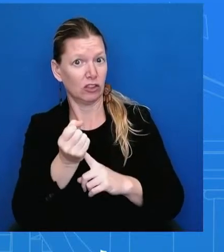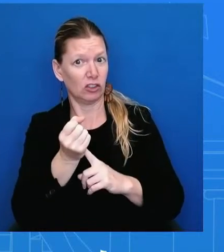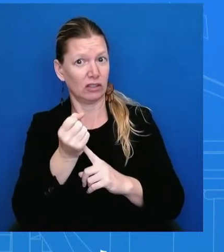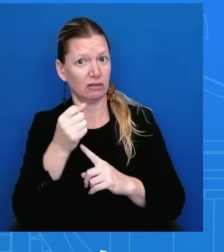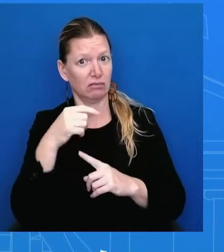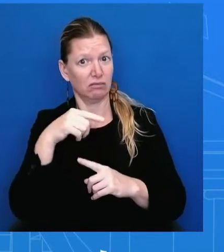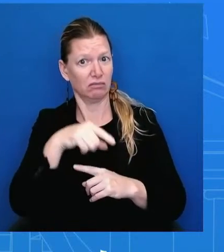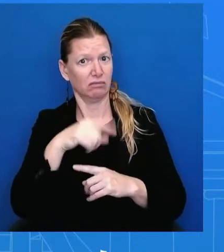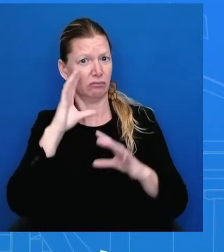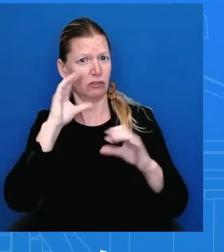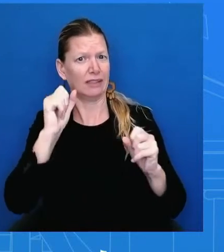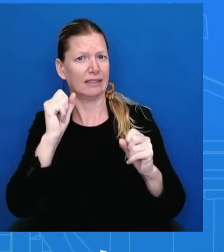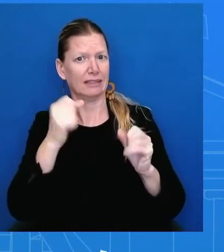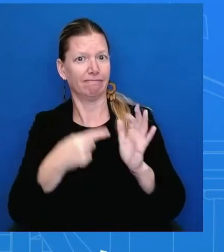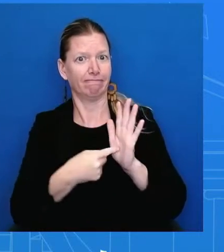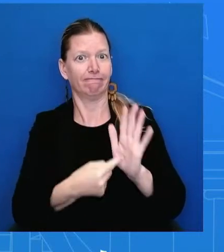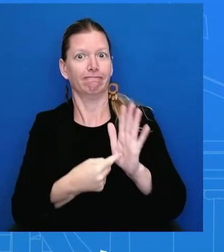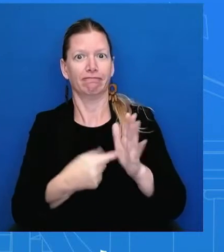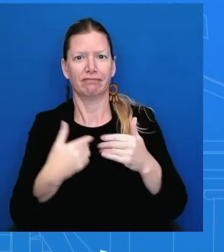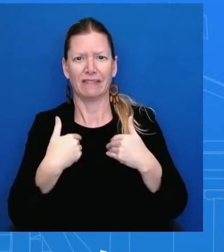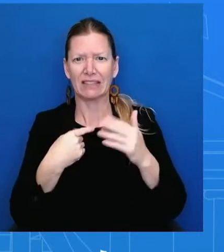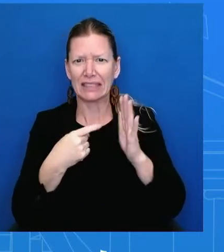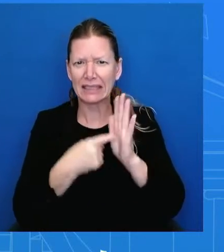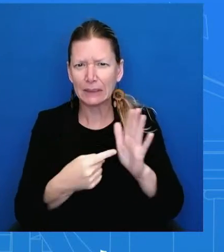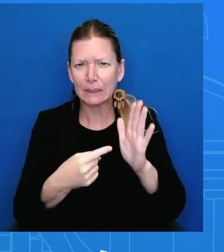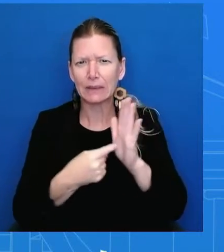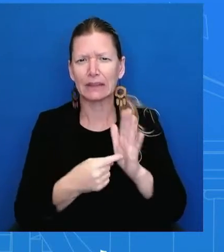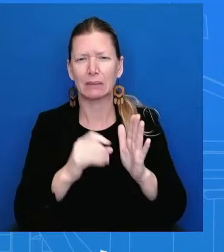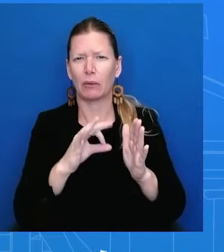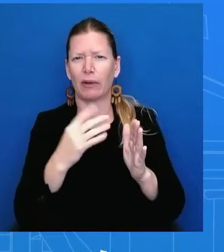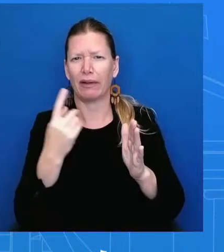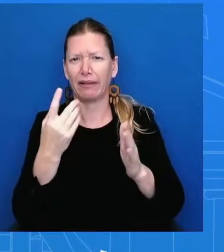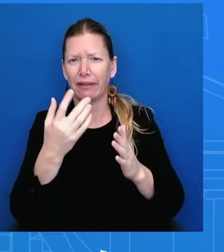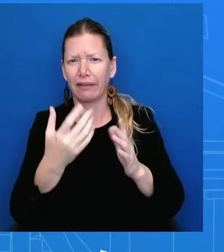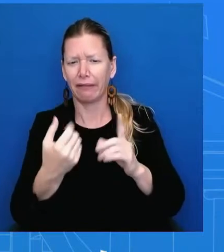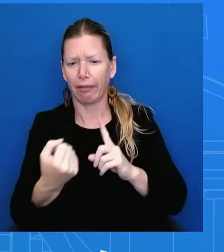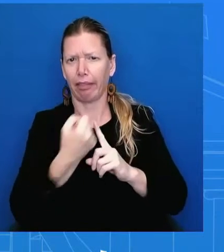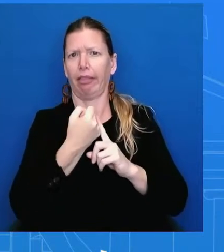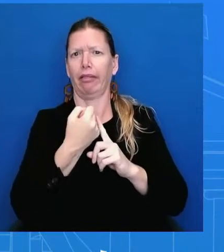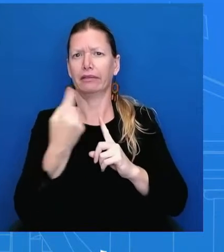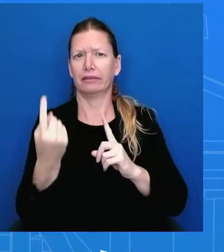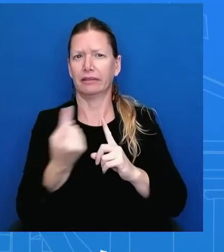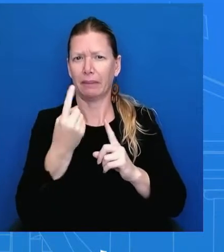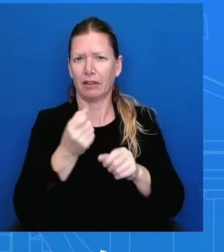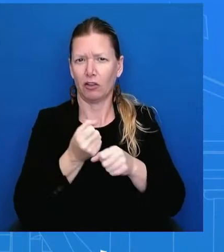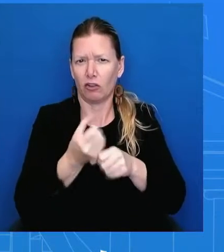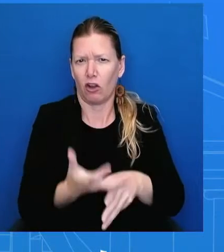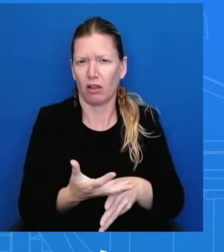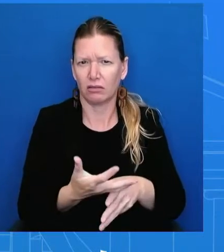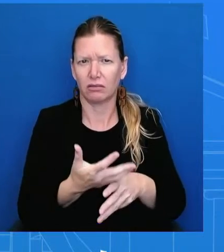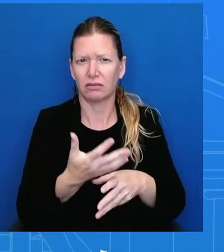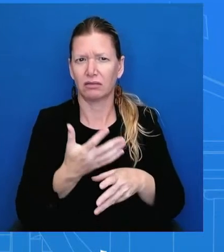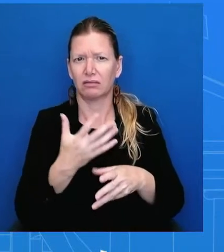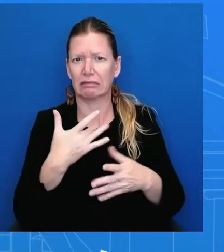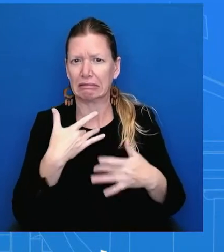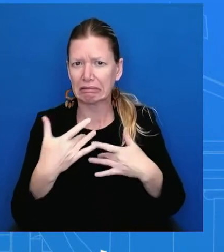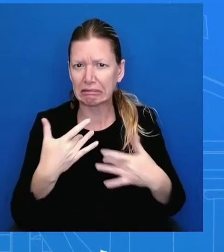or, you know, something that would give pause? Or are you just declining to answer one way or another? Mr. Kirby: Well, I'm a little uncomfortable a- -- answering these kinds of questions because,